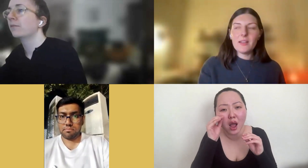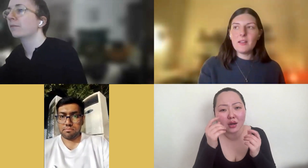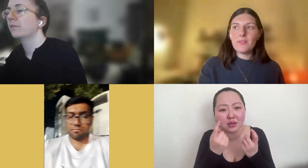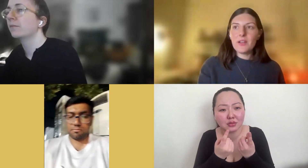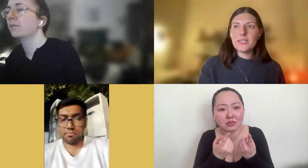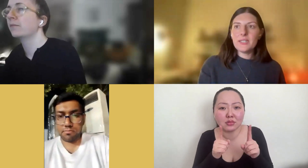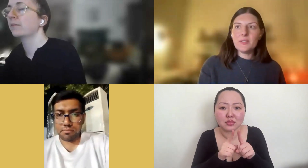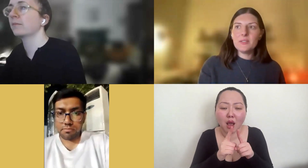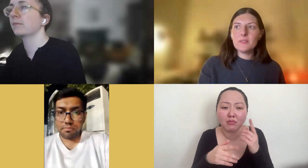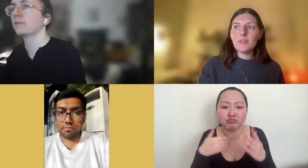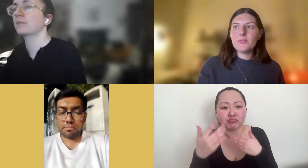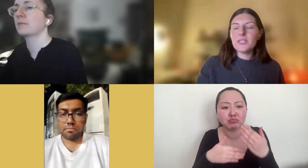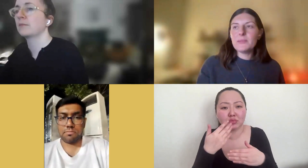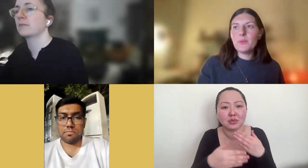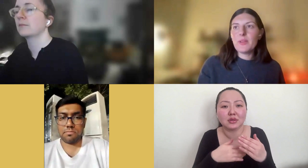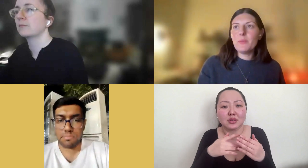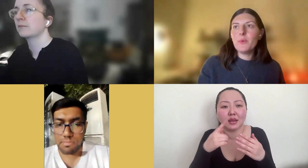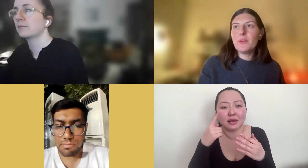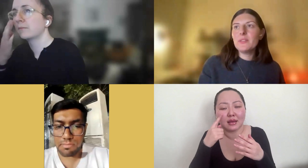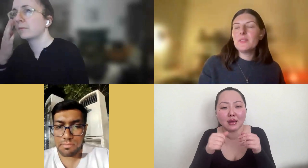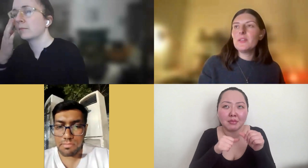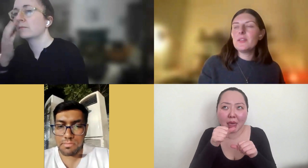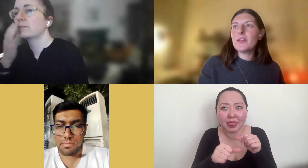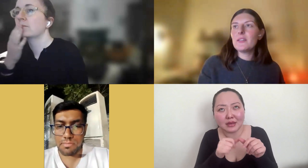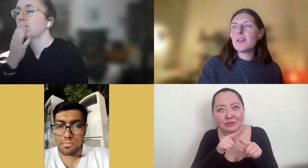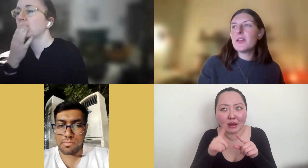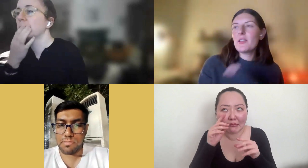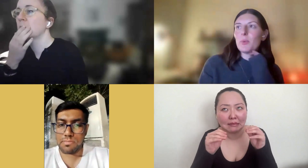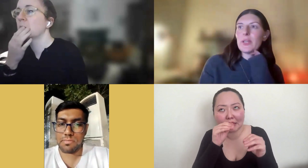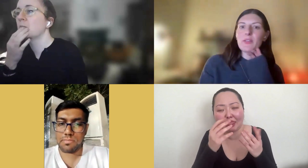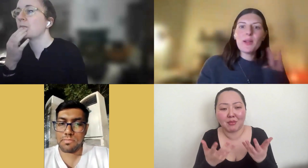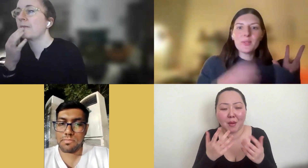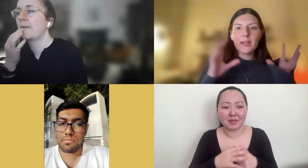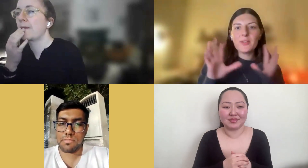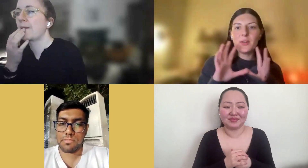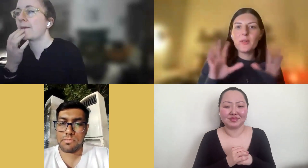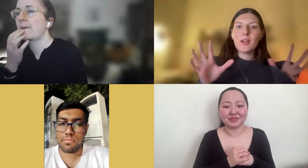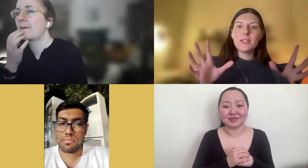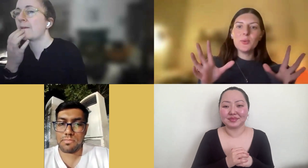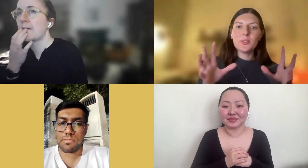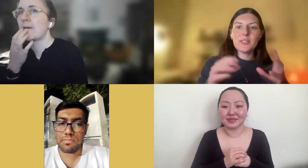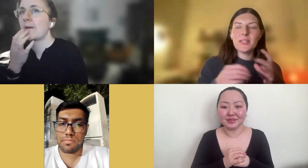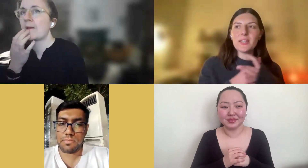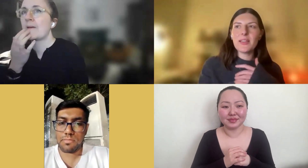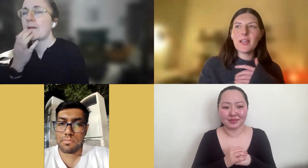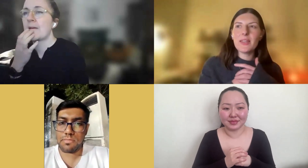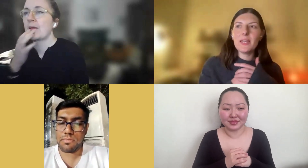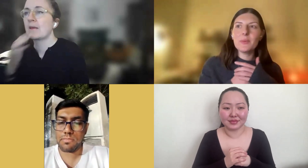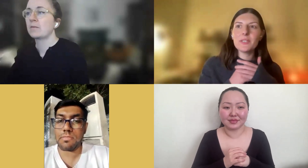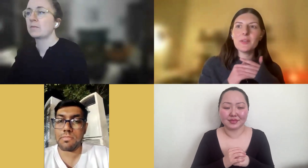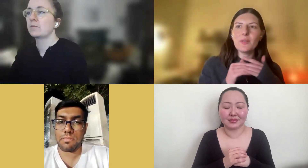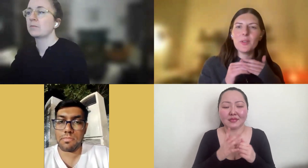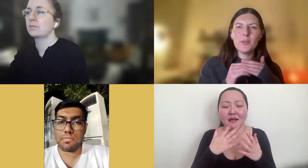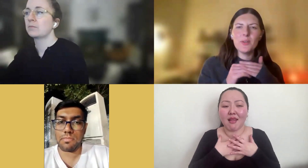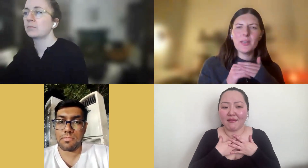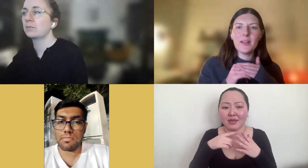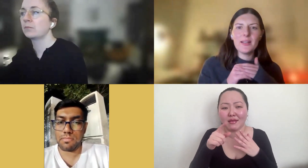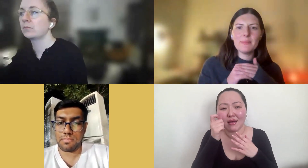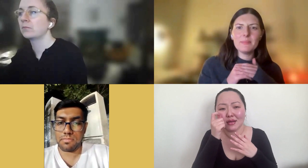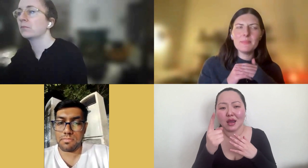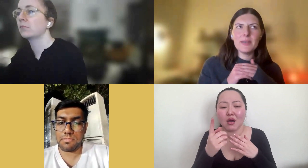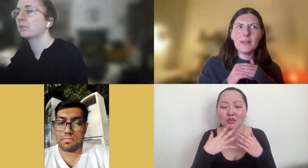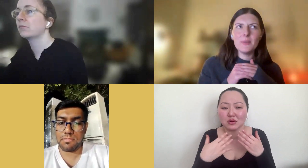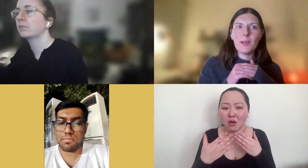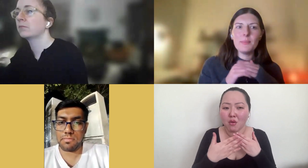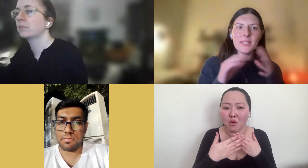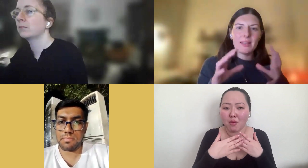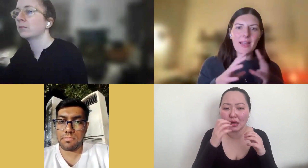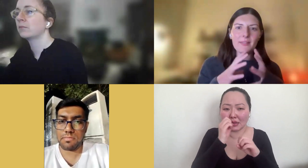I love the idea and would love to explore that more. I think it was at the Guggenheim website,